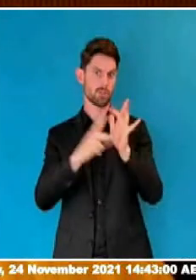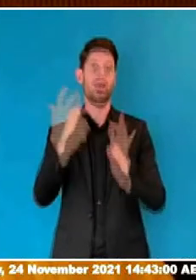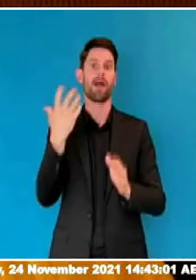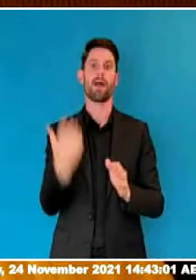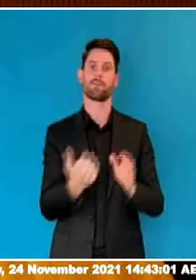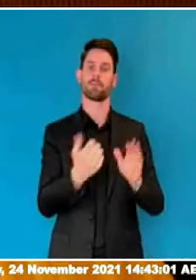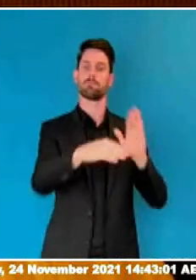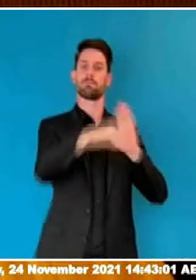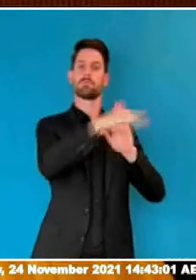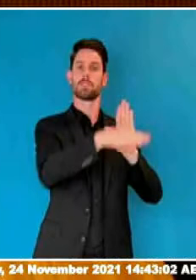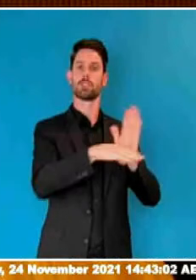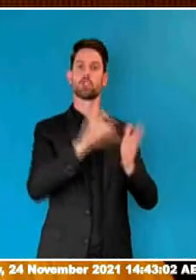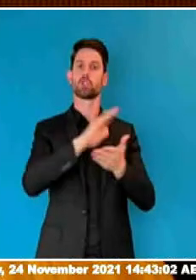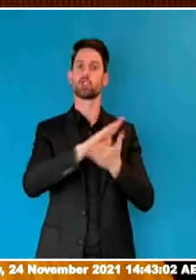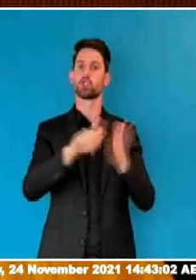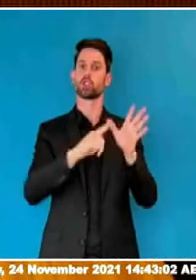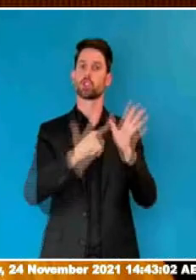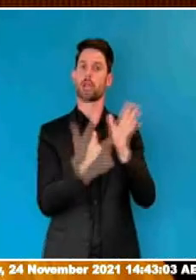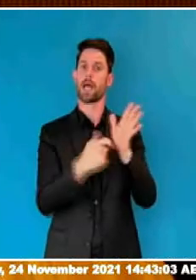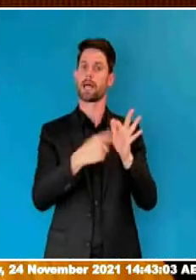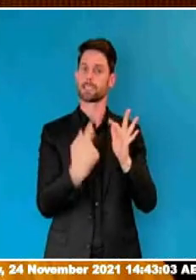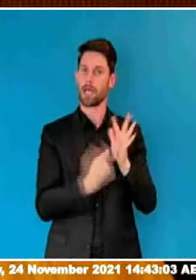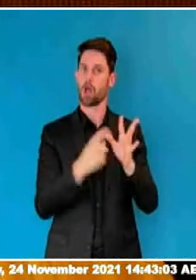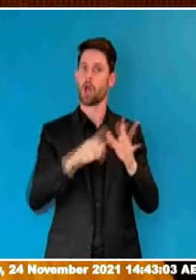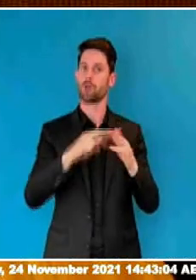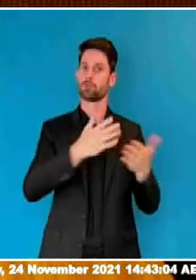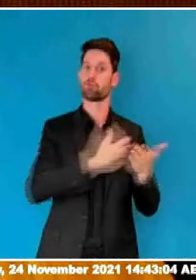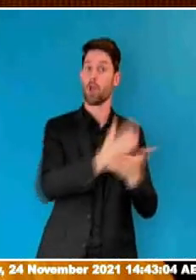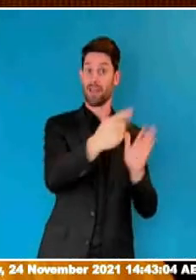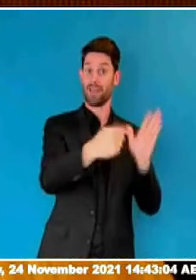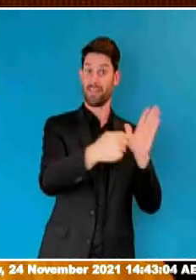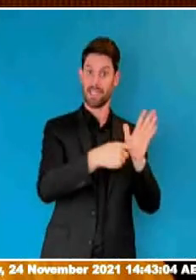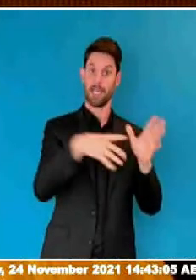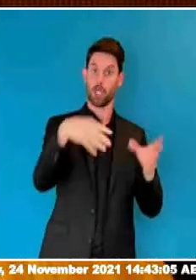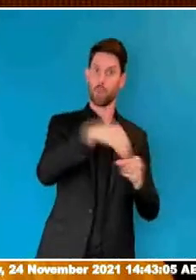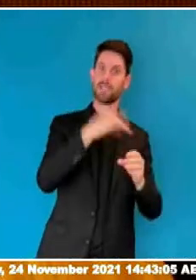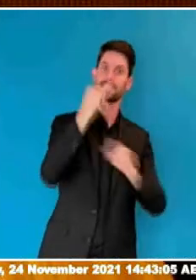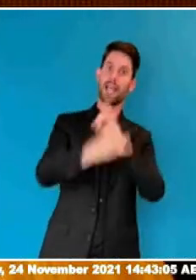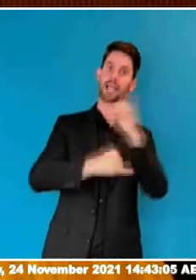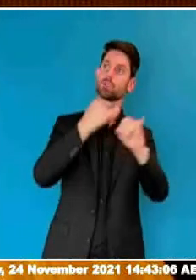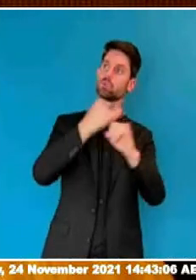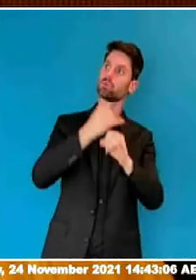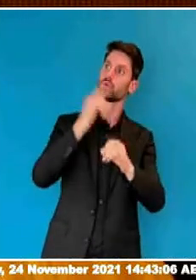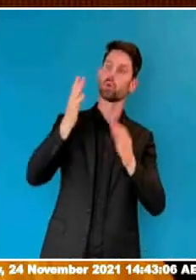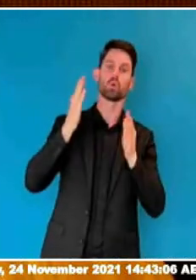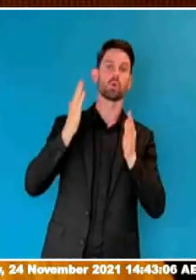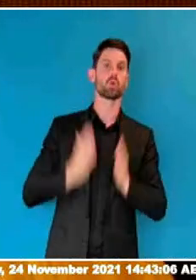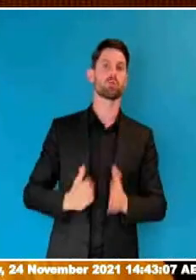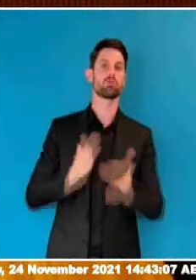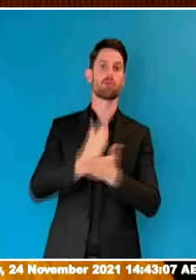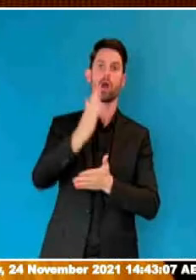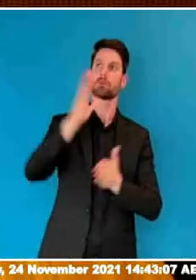which is based on incorporating a range of international human rights but not the Convention on the Rights of Persons with Disabilities.